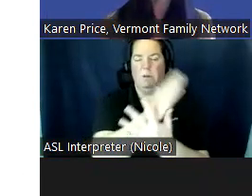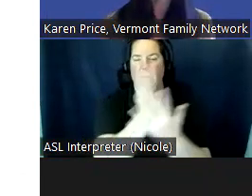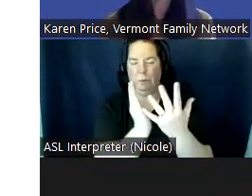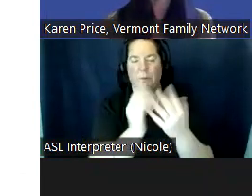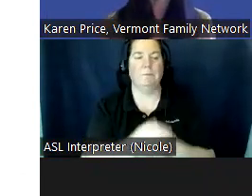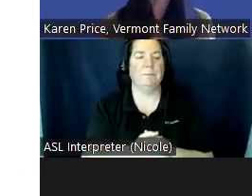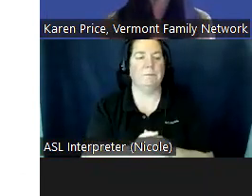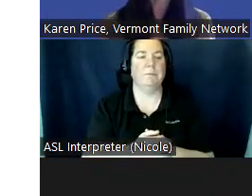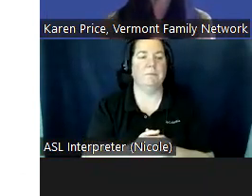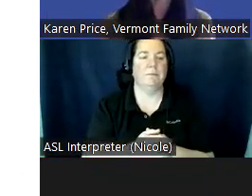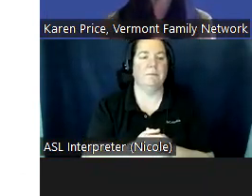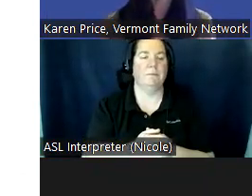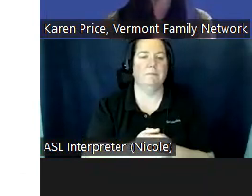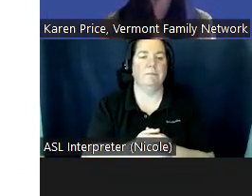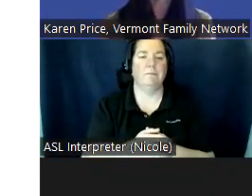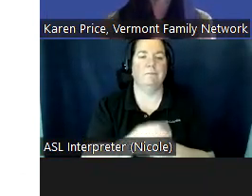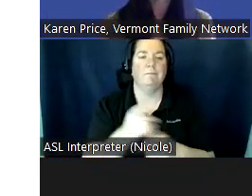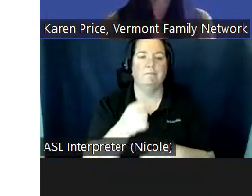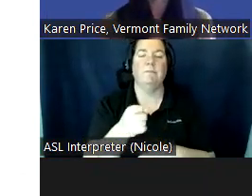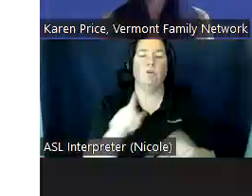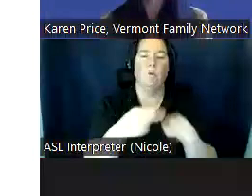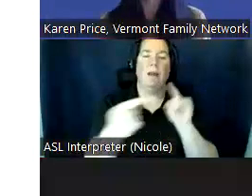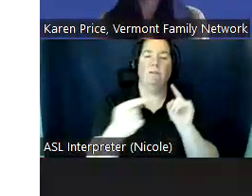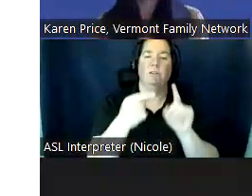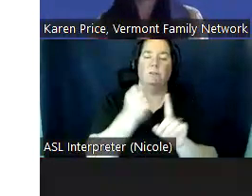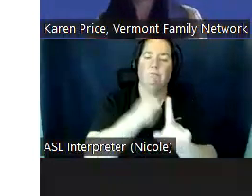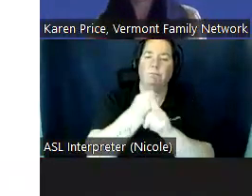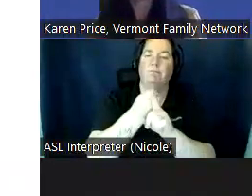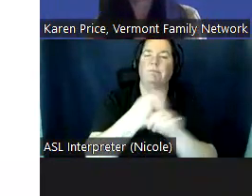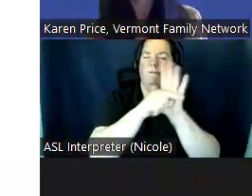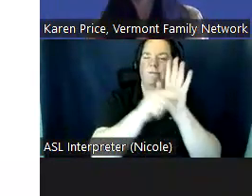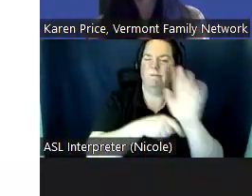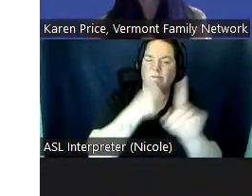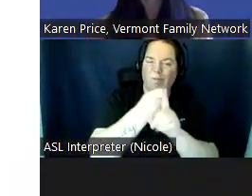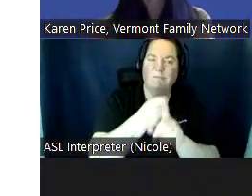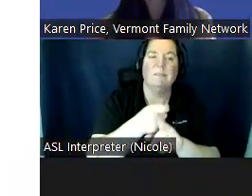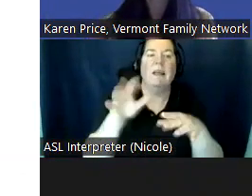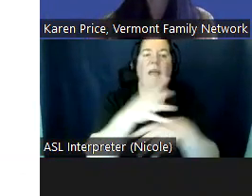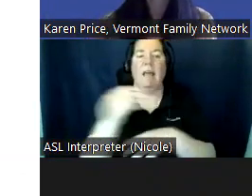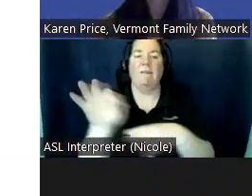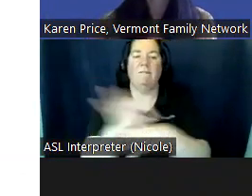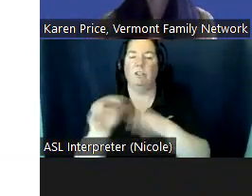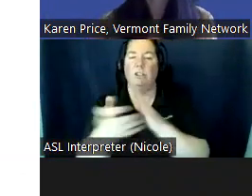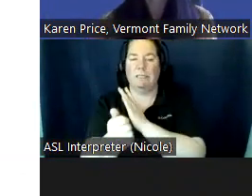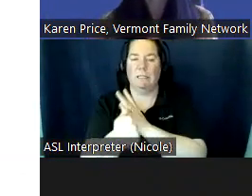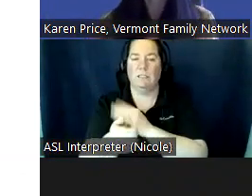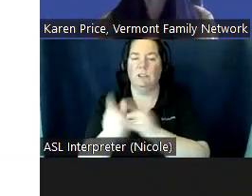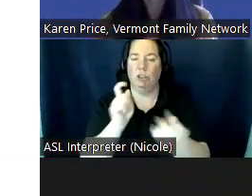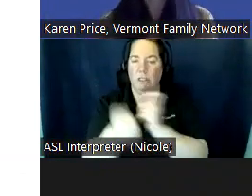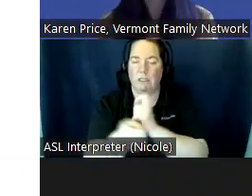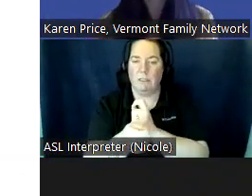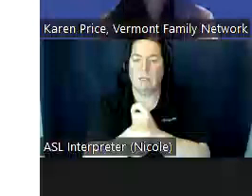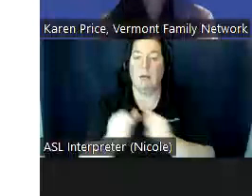Effect & Functional Skills Changes. I will be presenting along with Cassie Santo, Inclusive